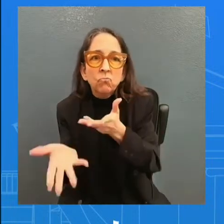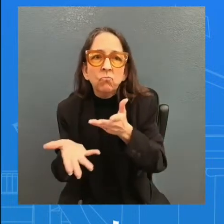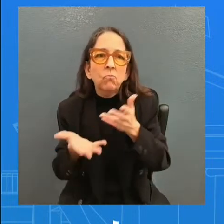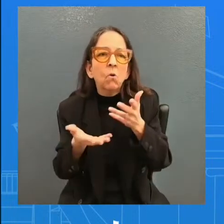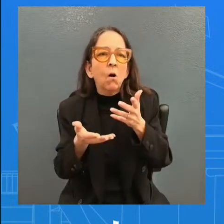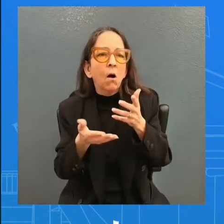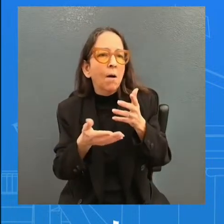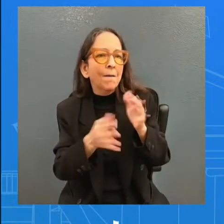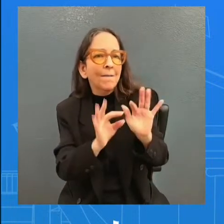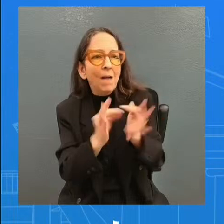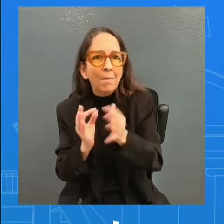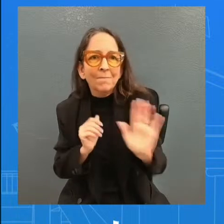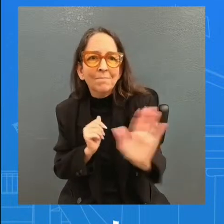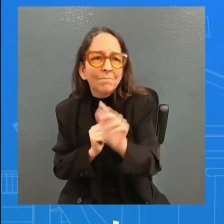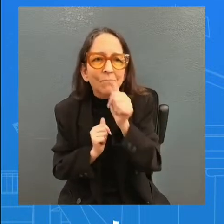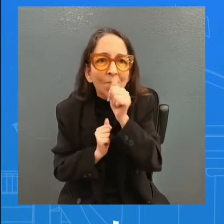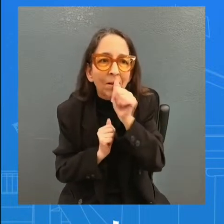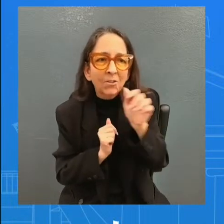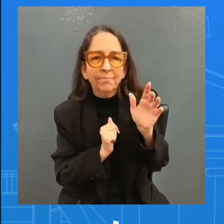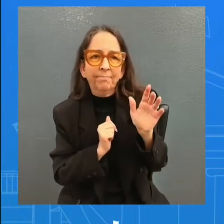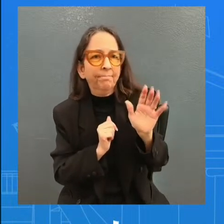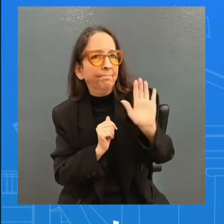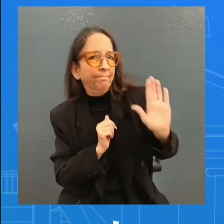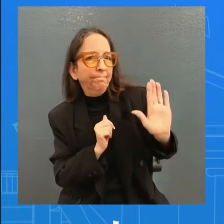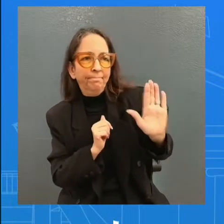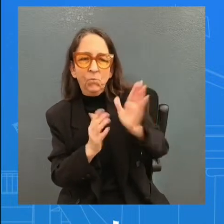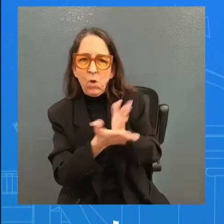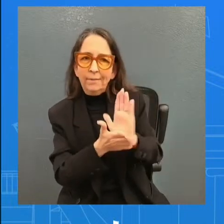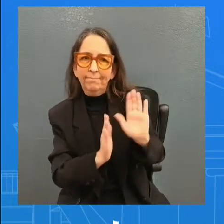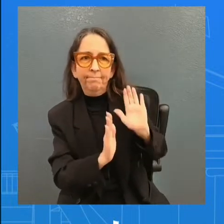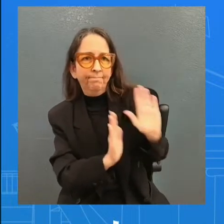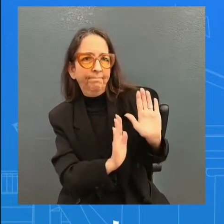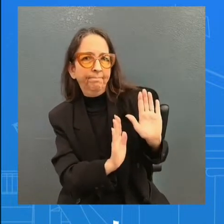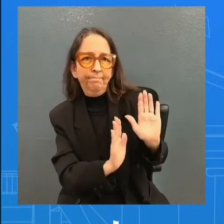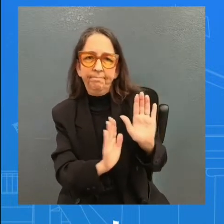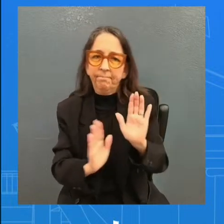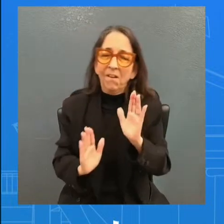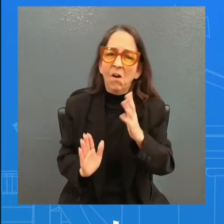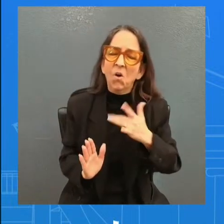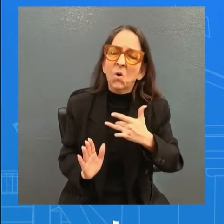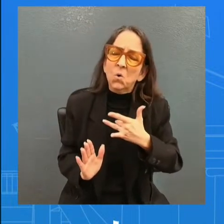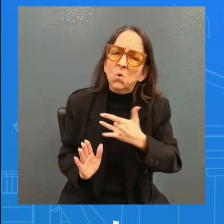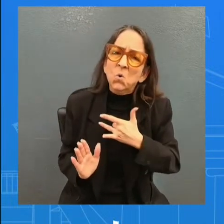Our hearts certainly go out to the families who lost their loved ones on a --